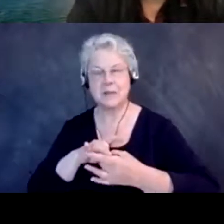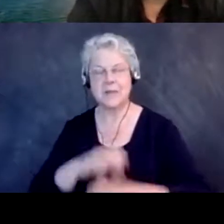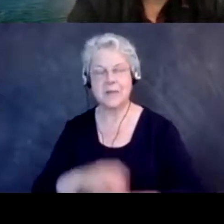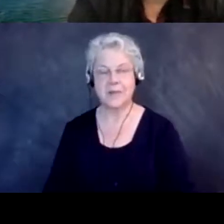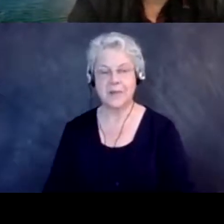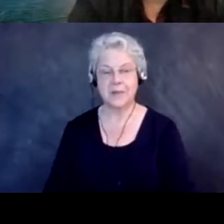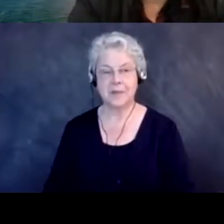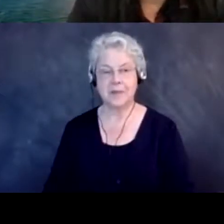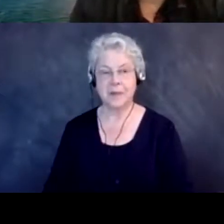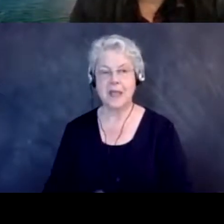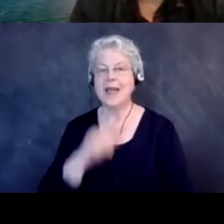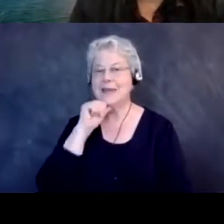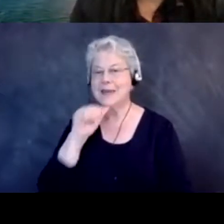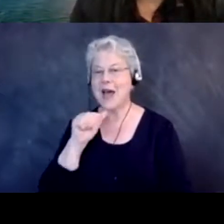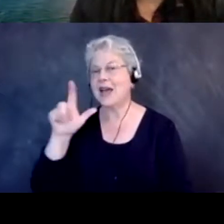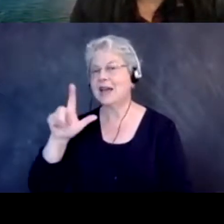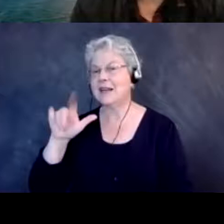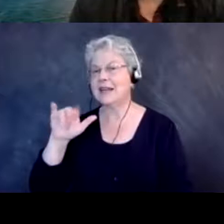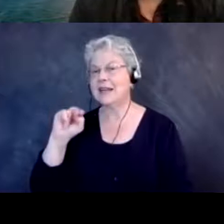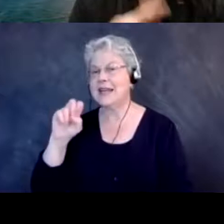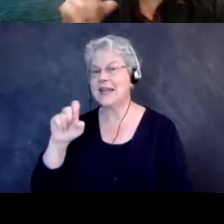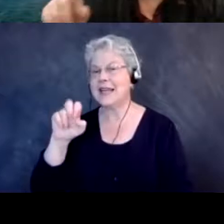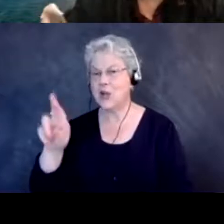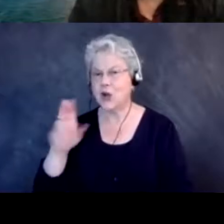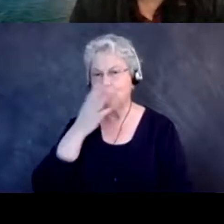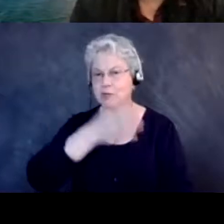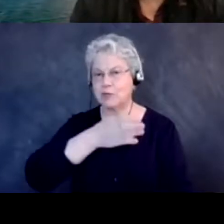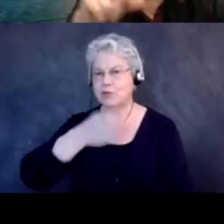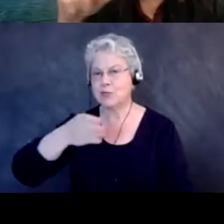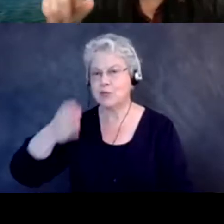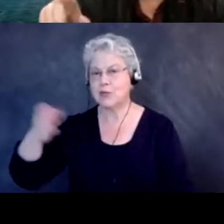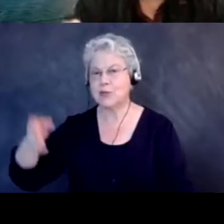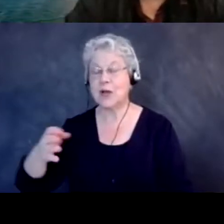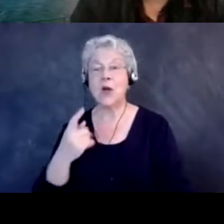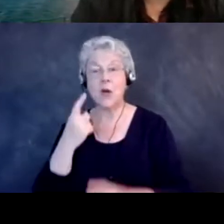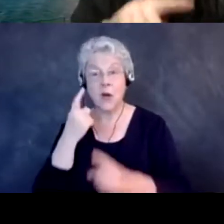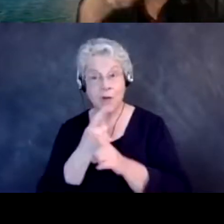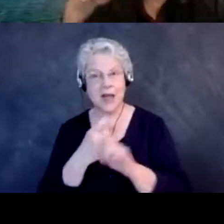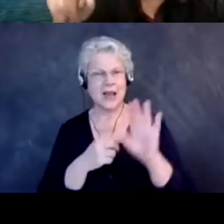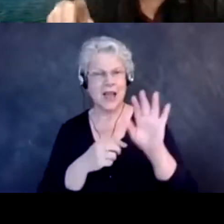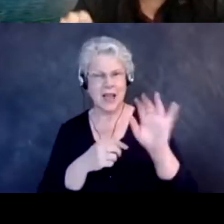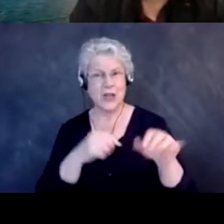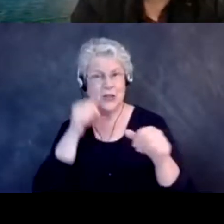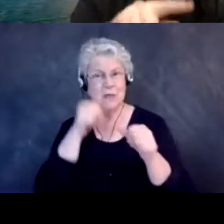Non-linear, so we show this CCP planning that continues to go in this circle,